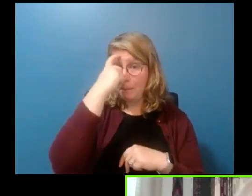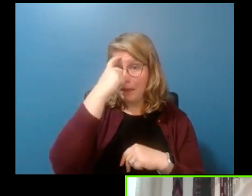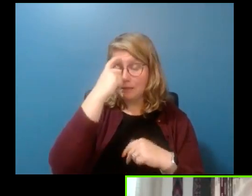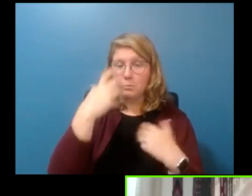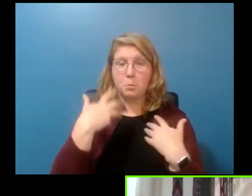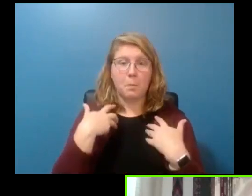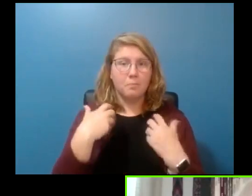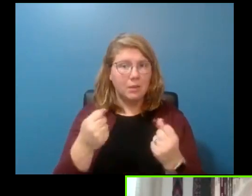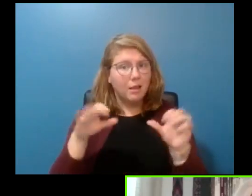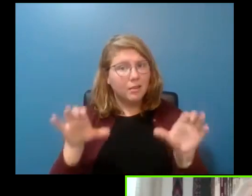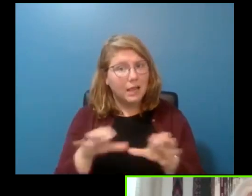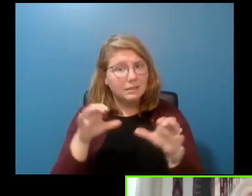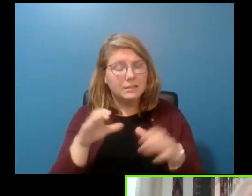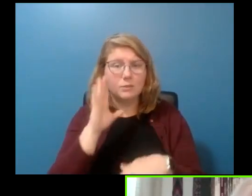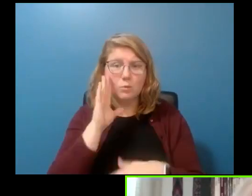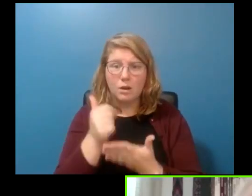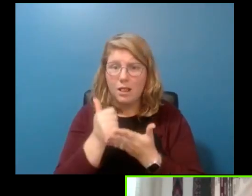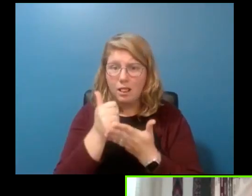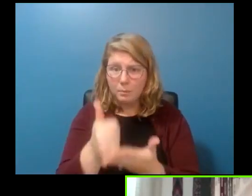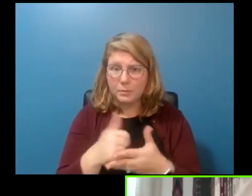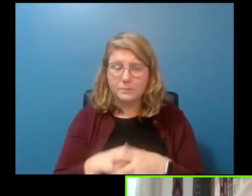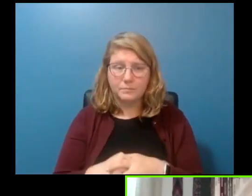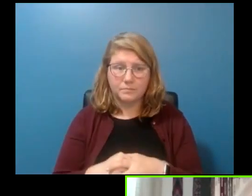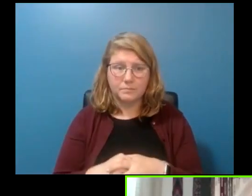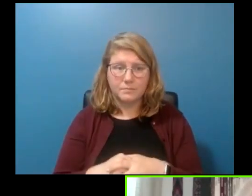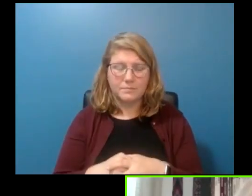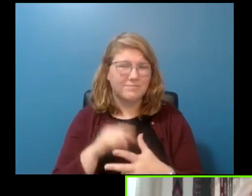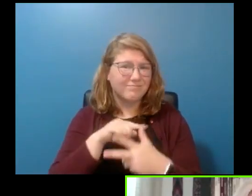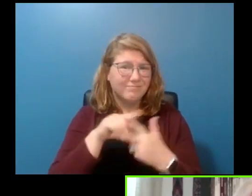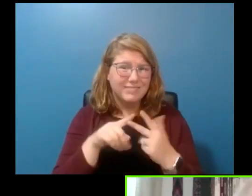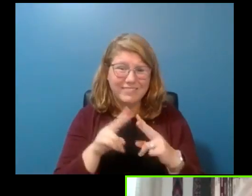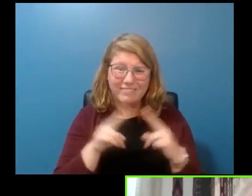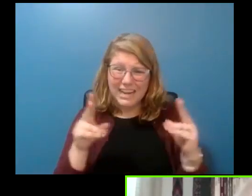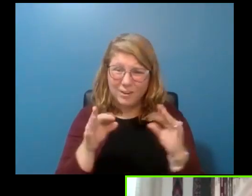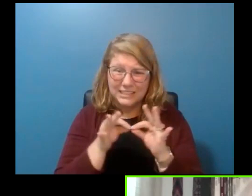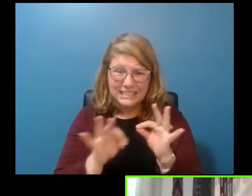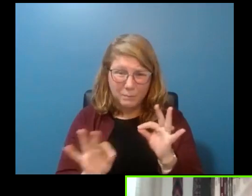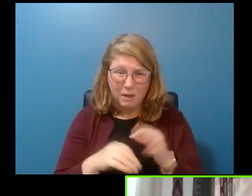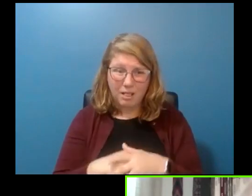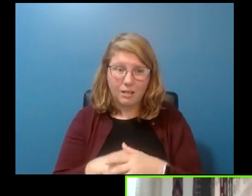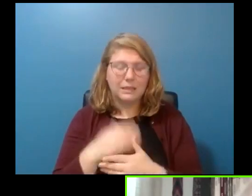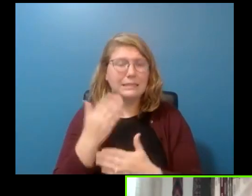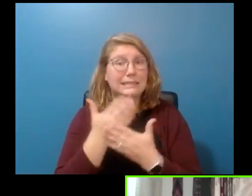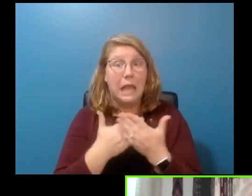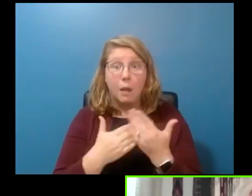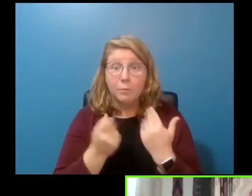boat. And so, COVID and the pandemic really hit communities